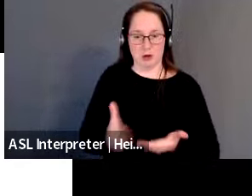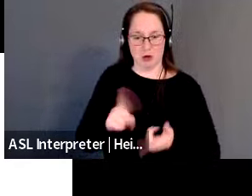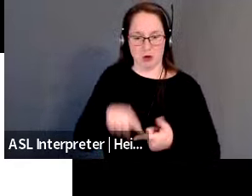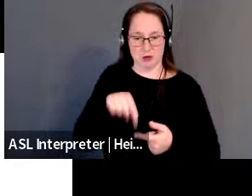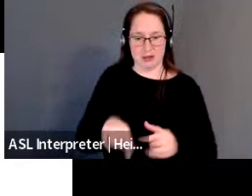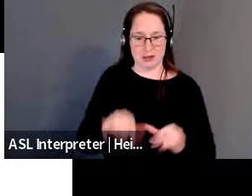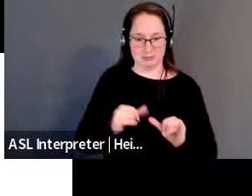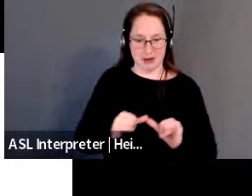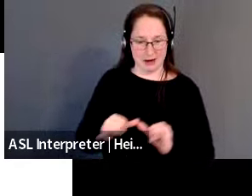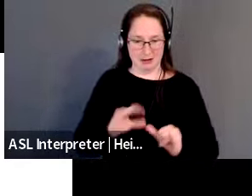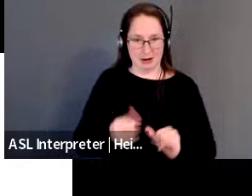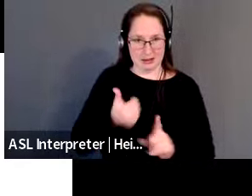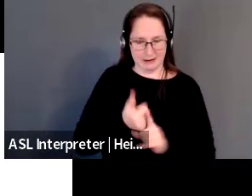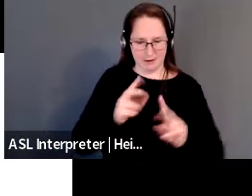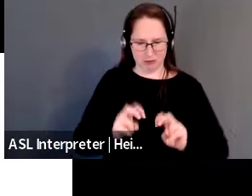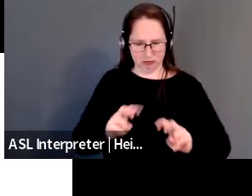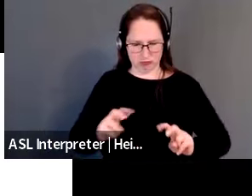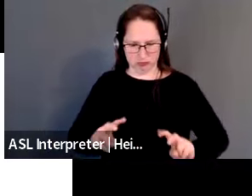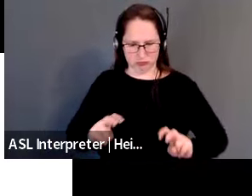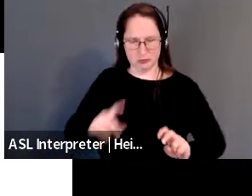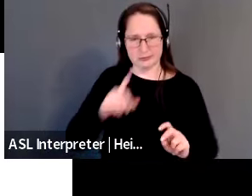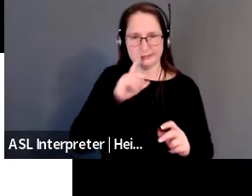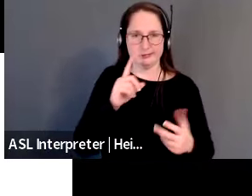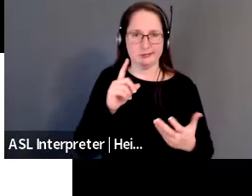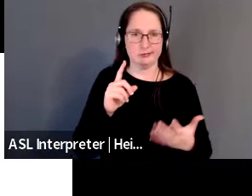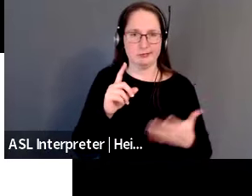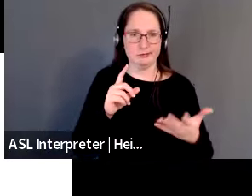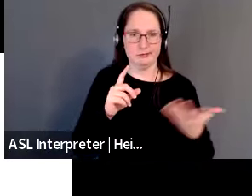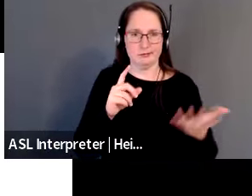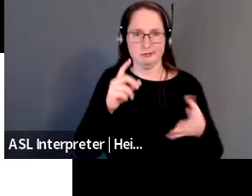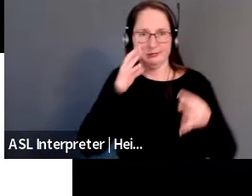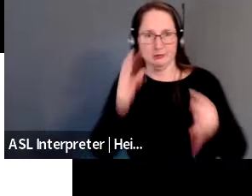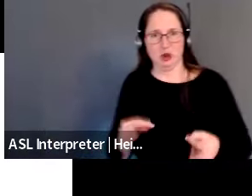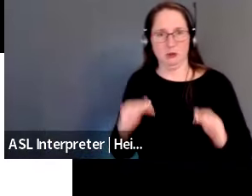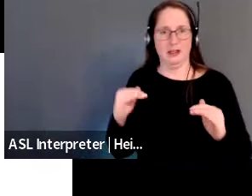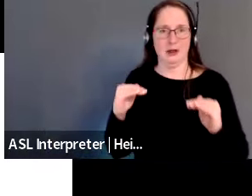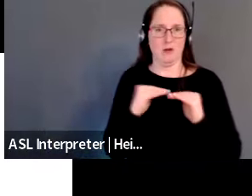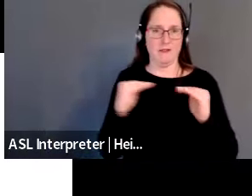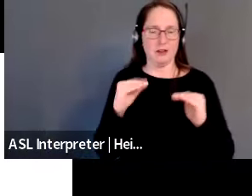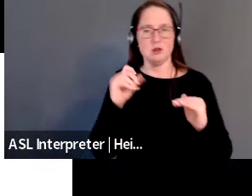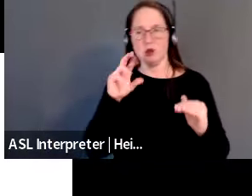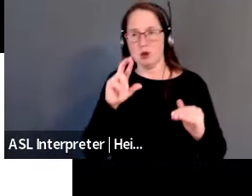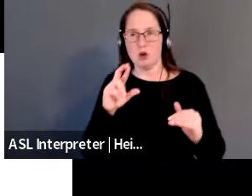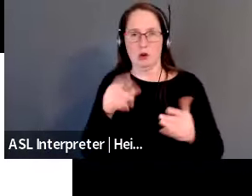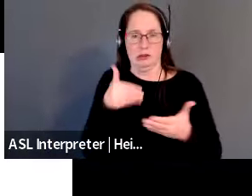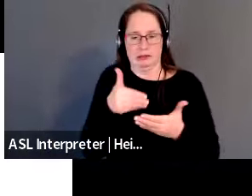and self-assess that it is determine equivalency or near equivalency of the materials